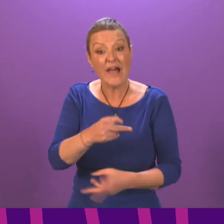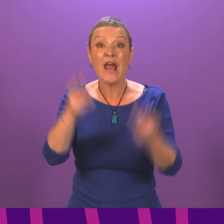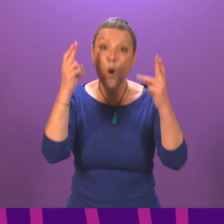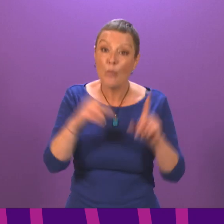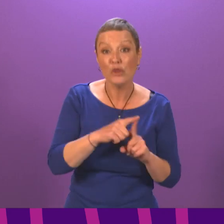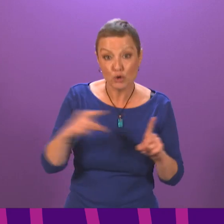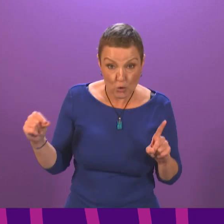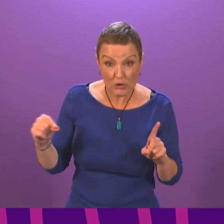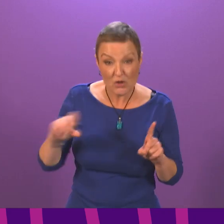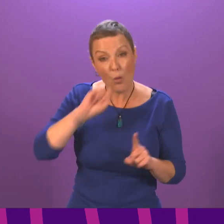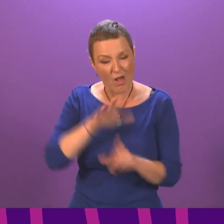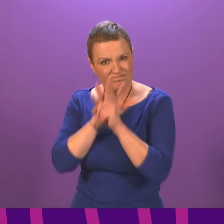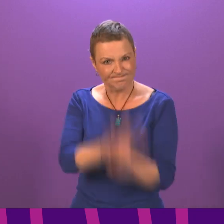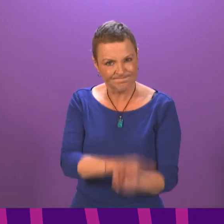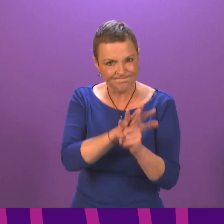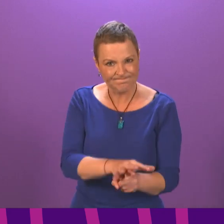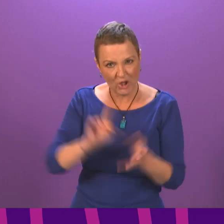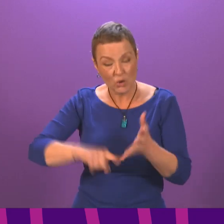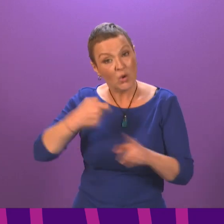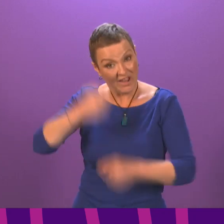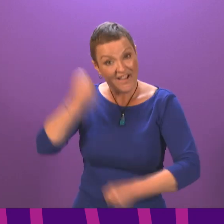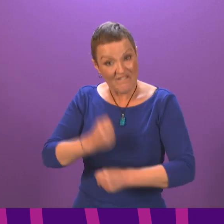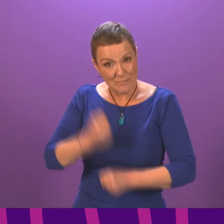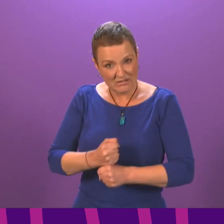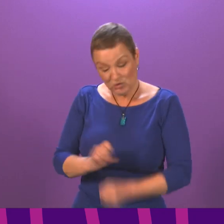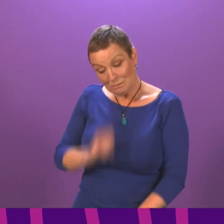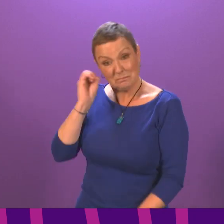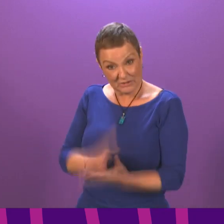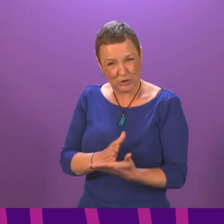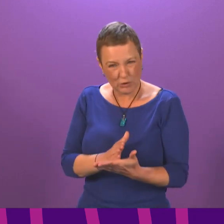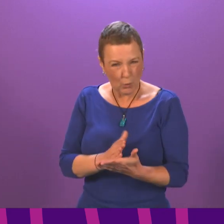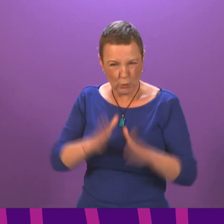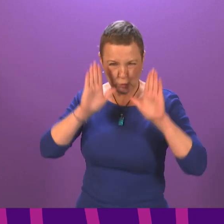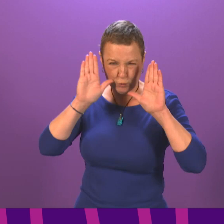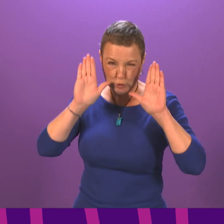will continue to press the United Kingdom Government to make sure that we do not leave